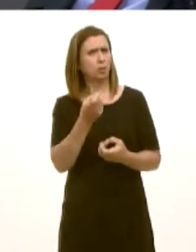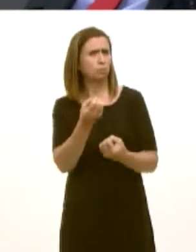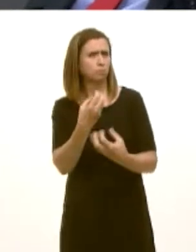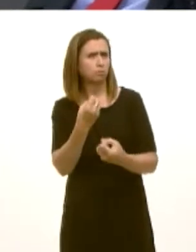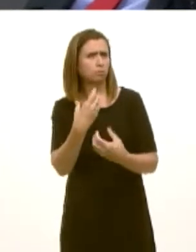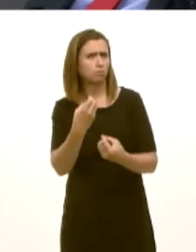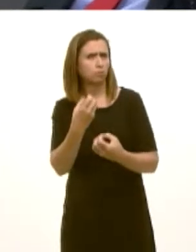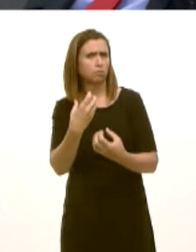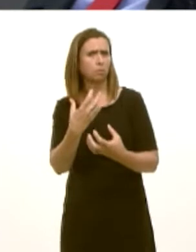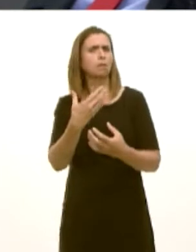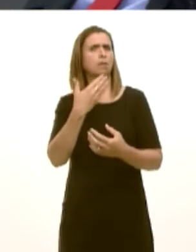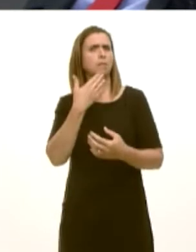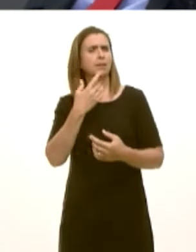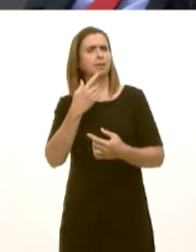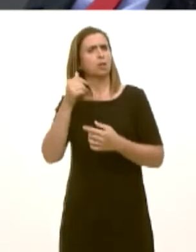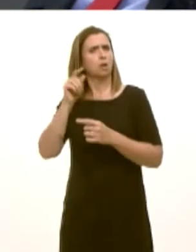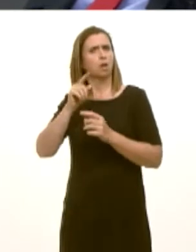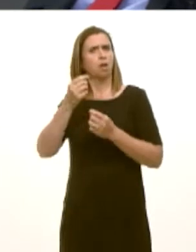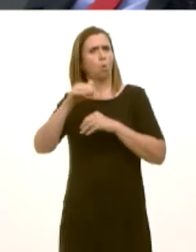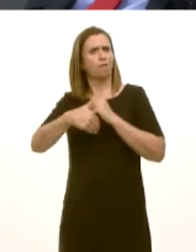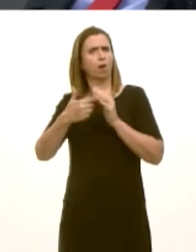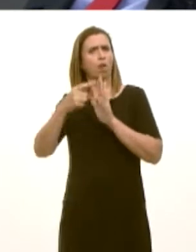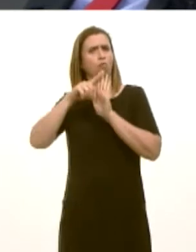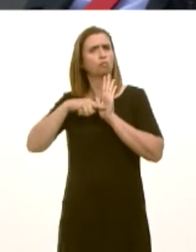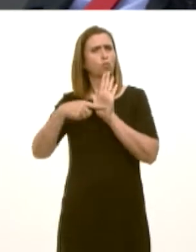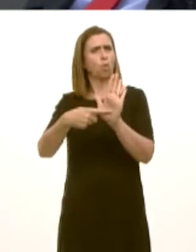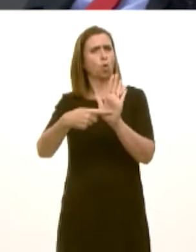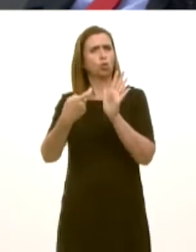of the recommendations of the Rhodri Llwyd Morgan report for your Government just a few